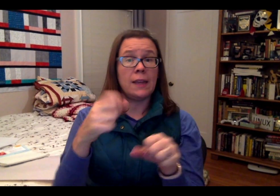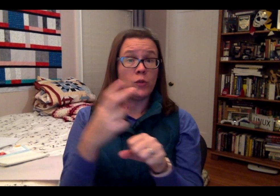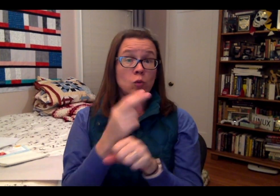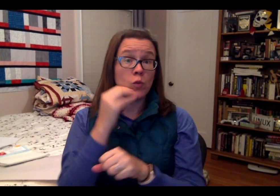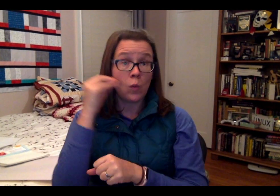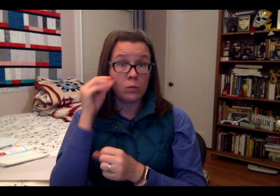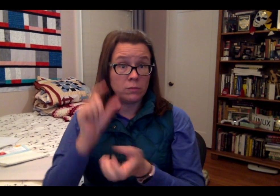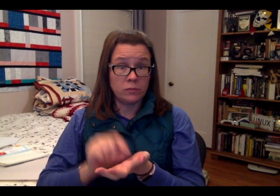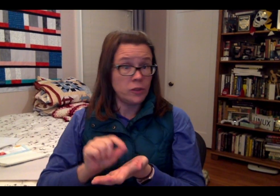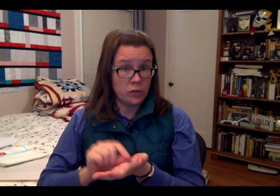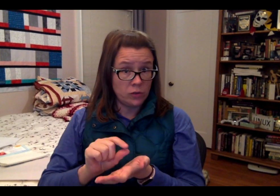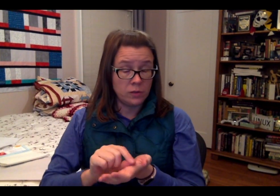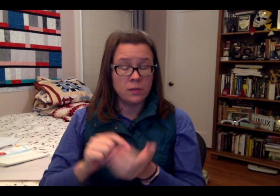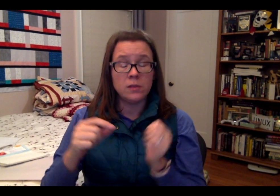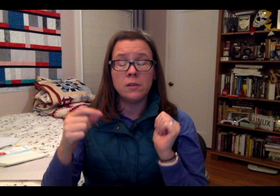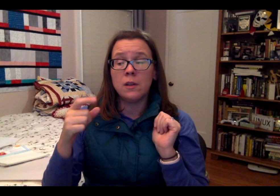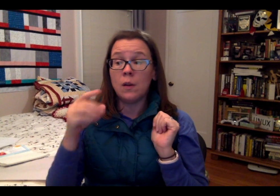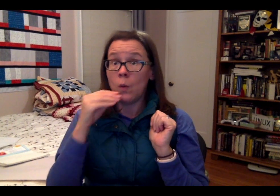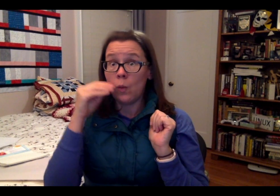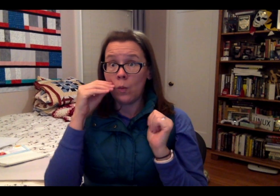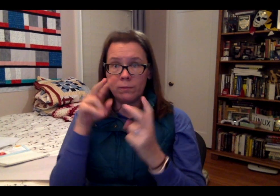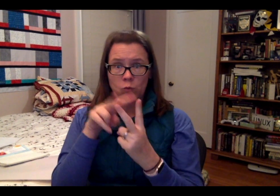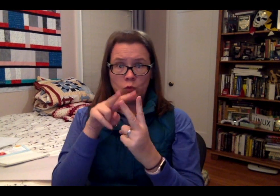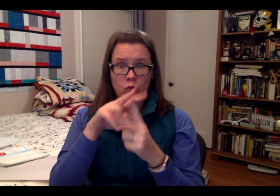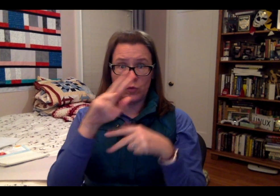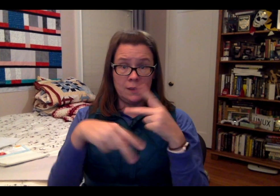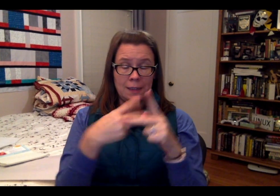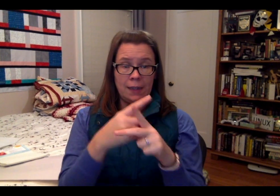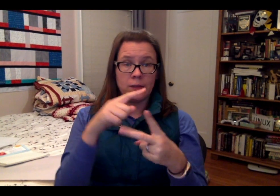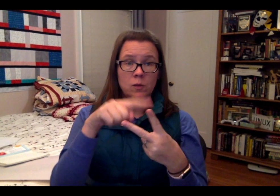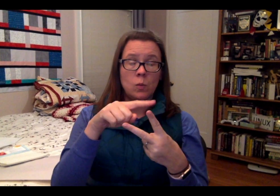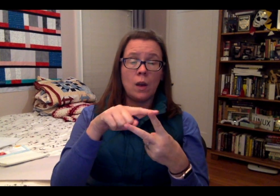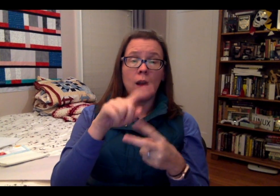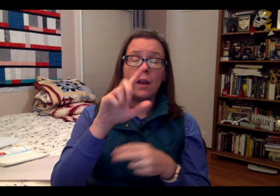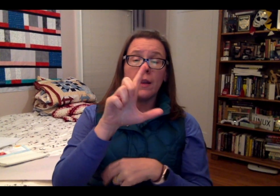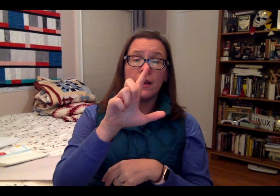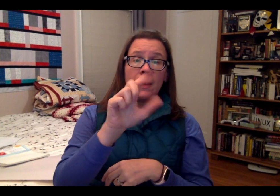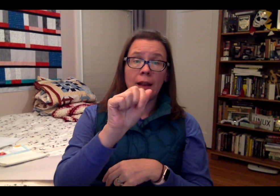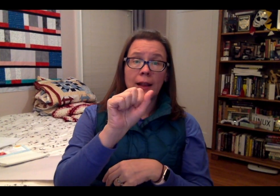For printing, you can use your printer at home and typically there are two types of